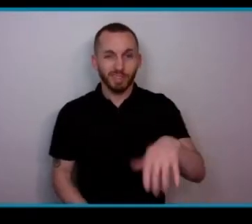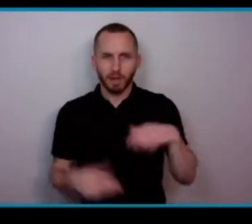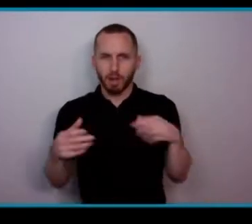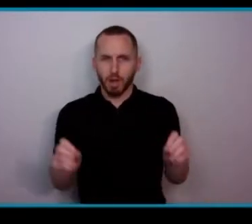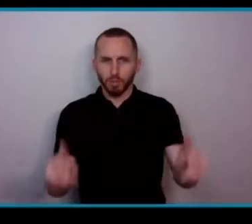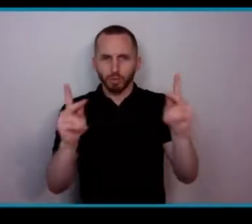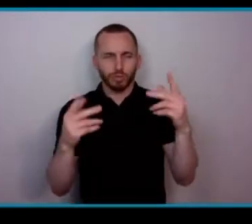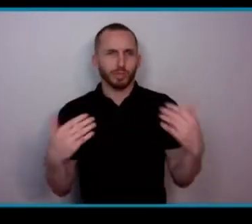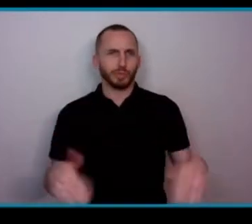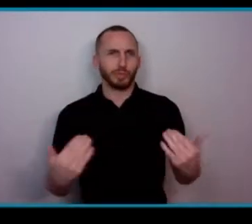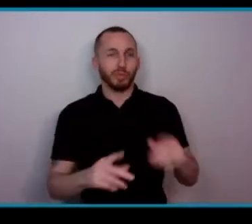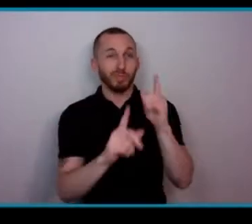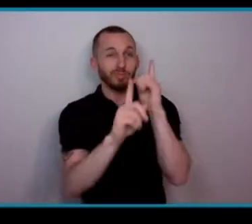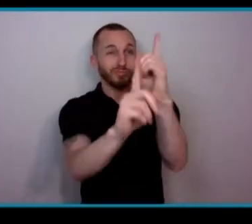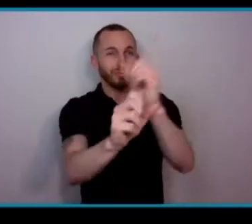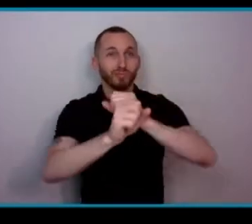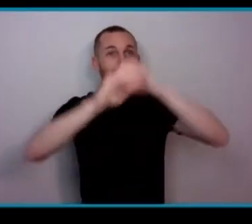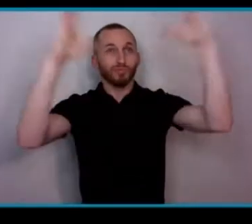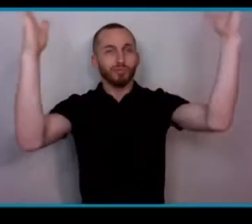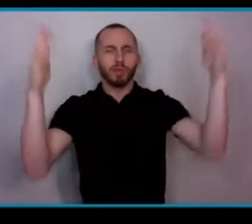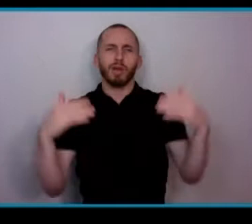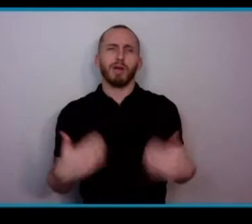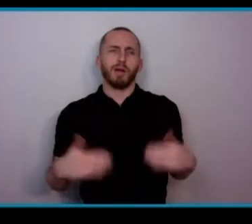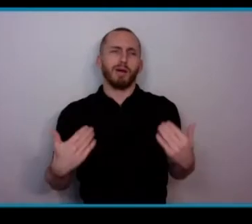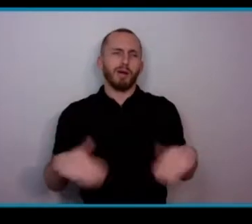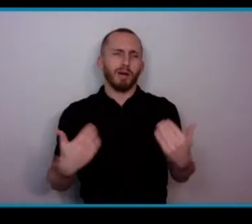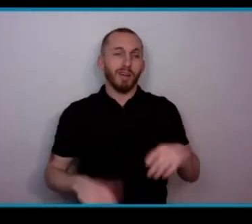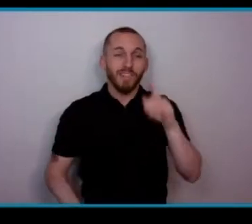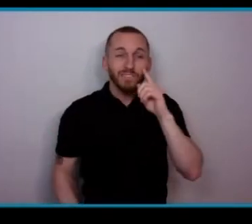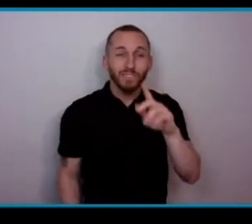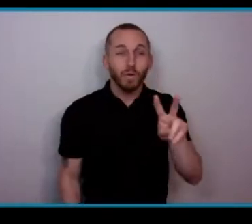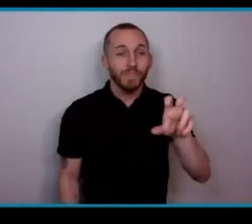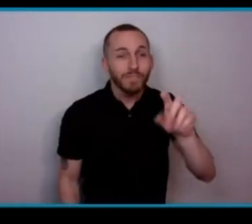military personnel, veterans, and their caregivers and families.